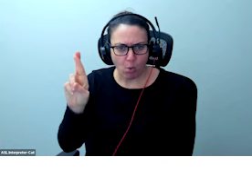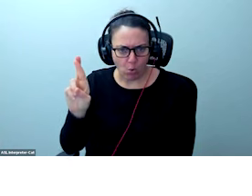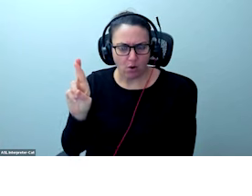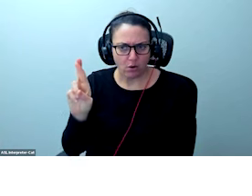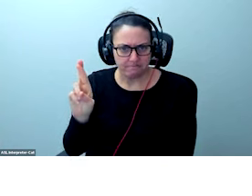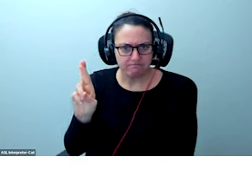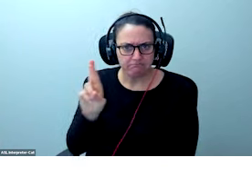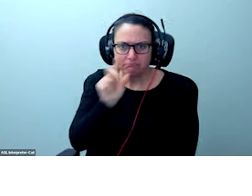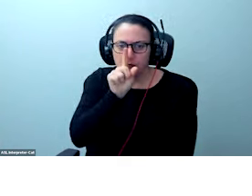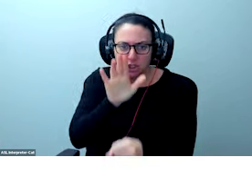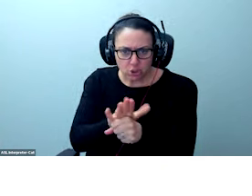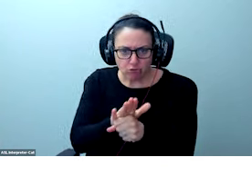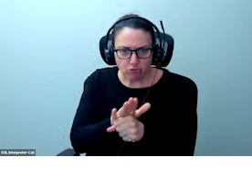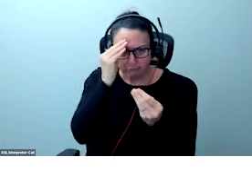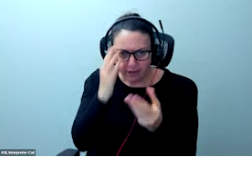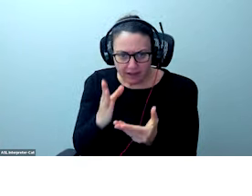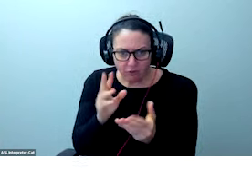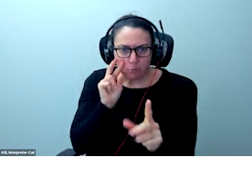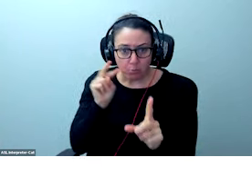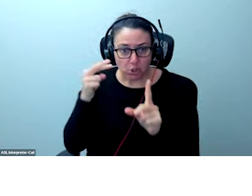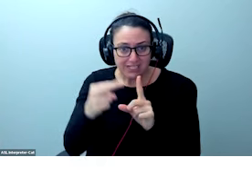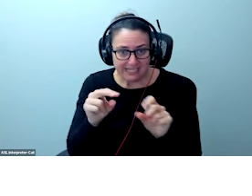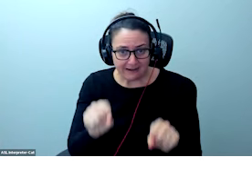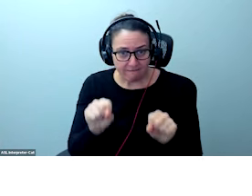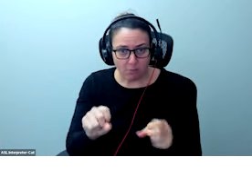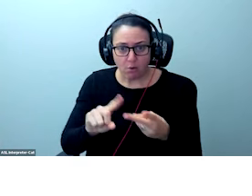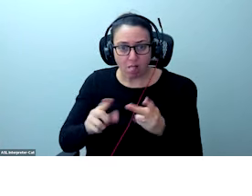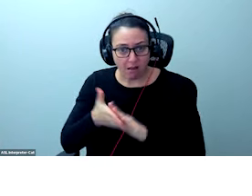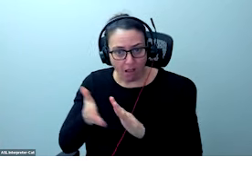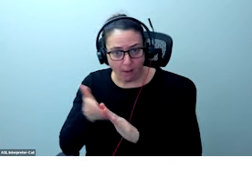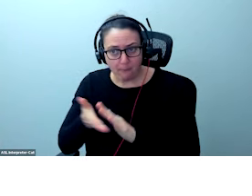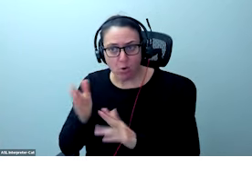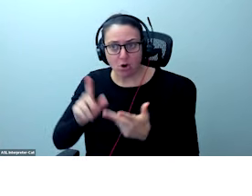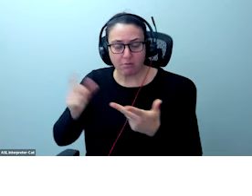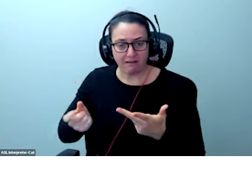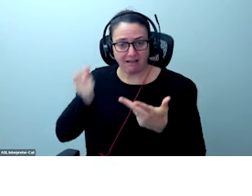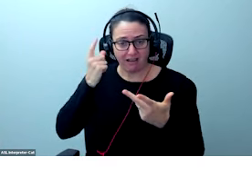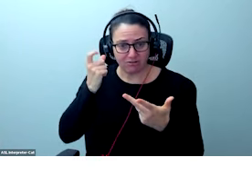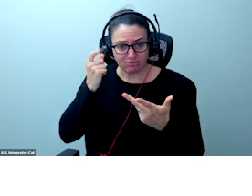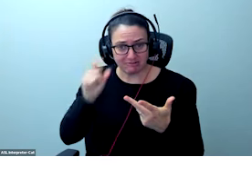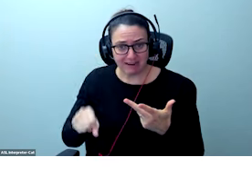Ensuring that information is perceivable, operable, understandable, and robust,